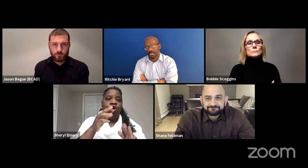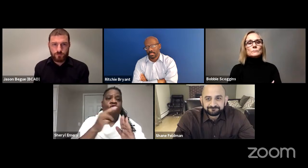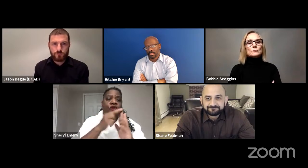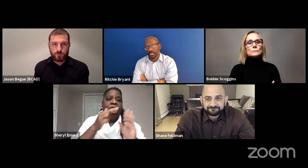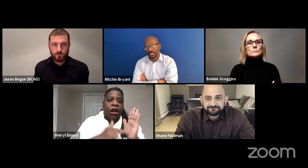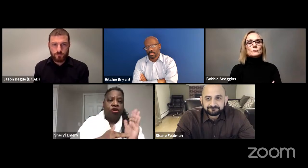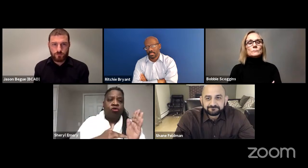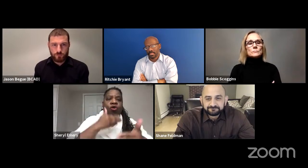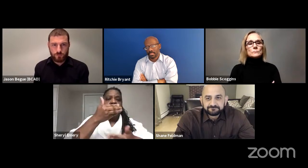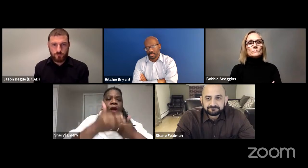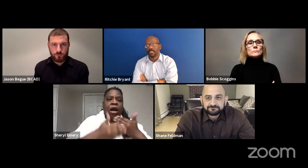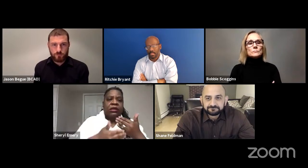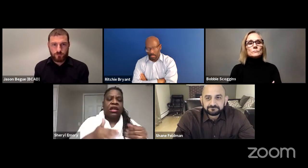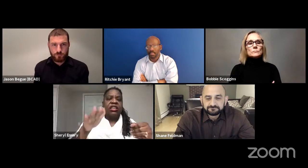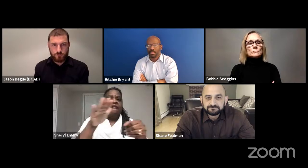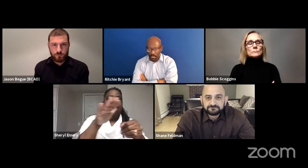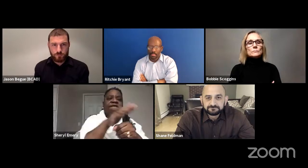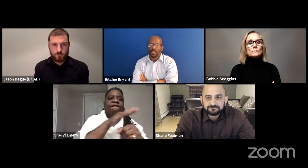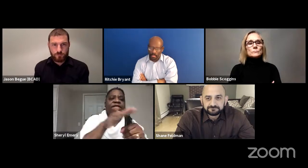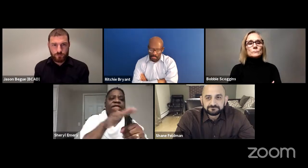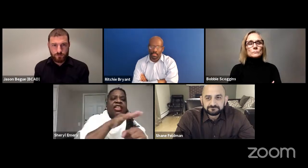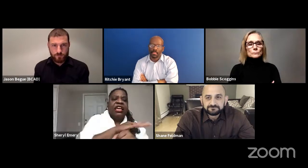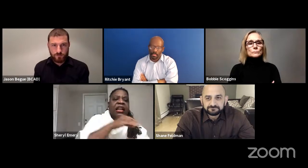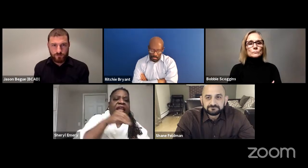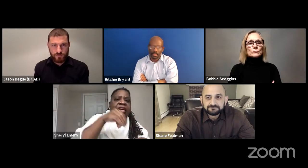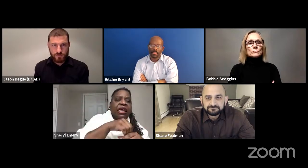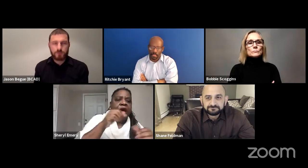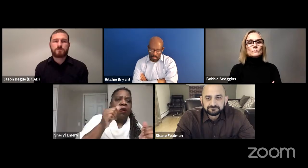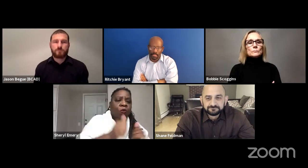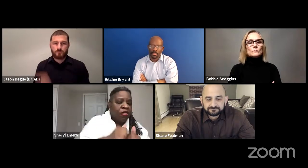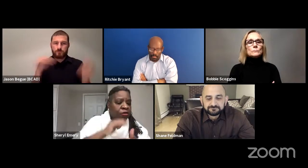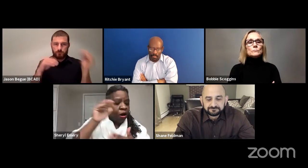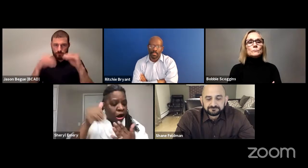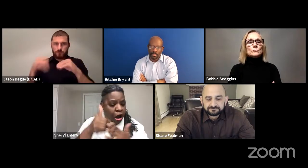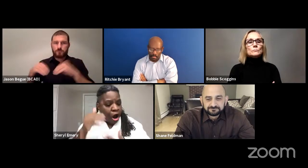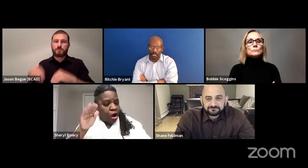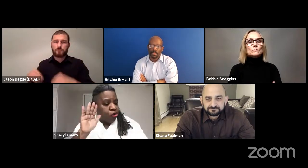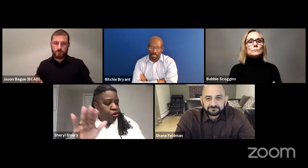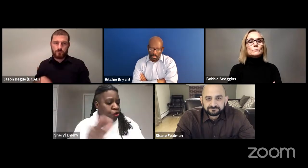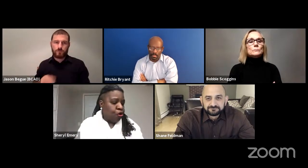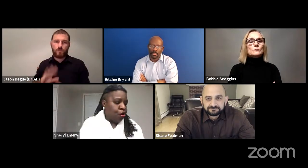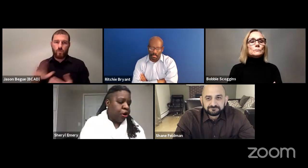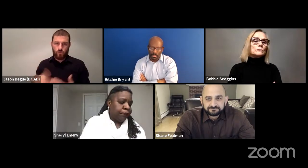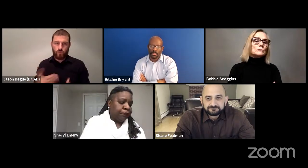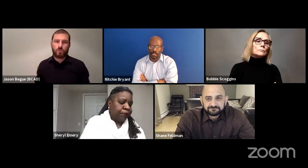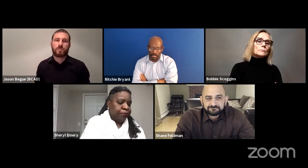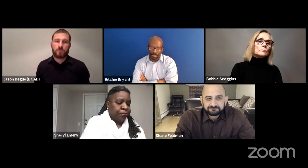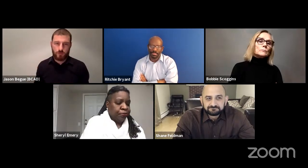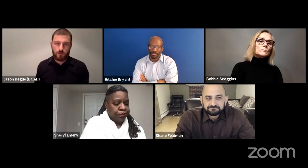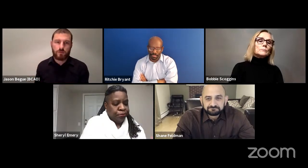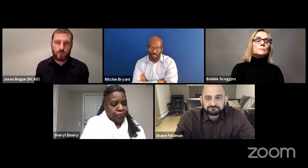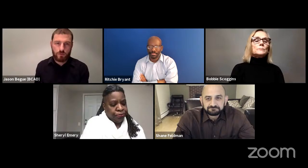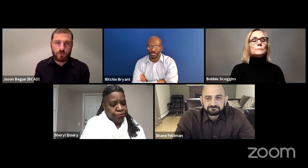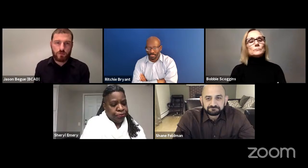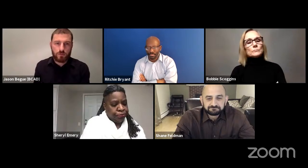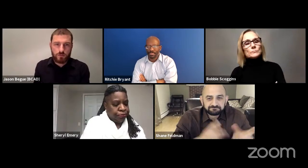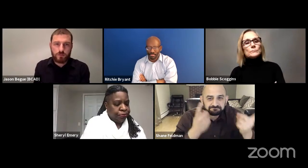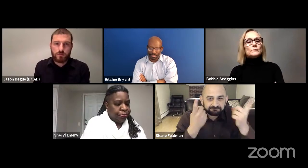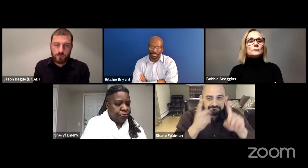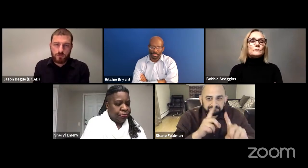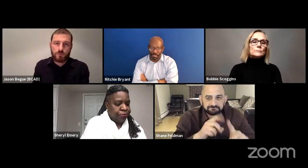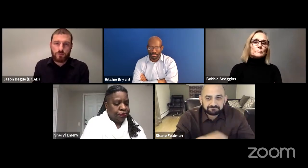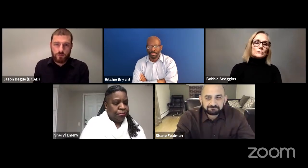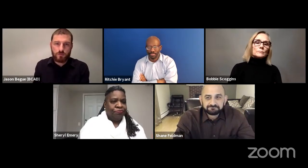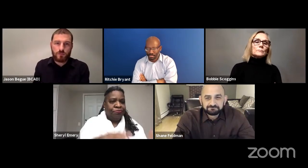it should be bare bones. Through the regulatory process, you can then go ahead and fill in